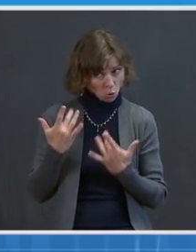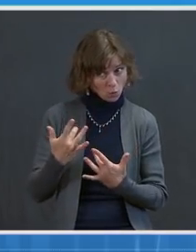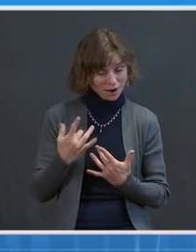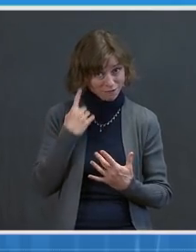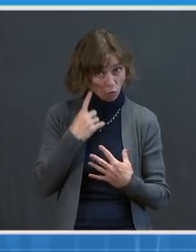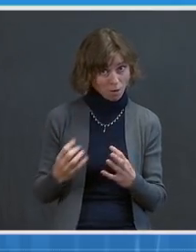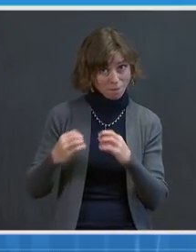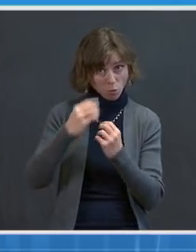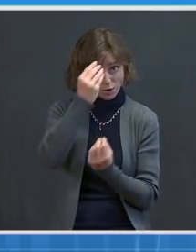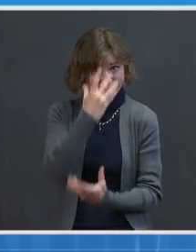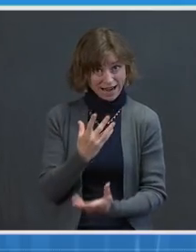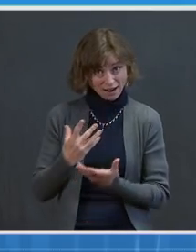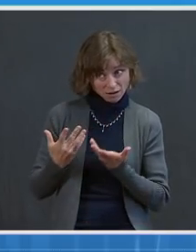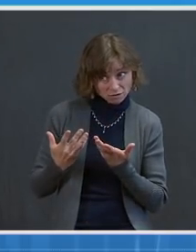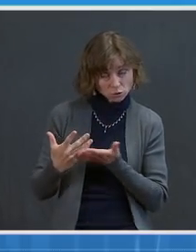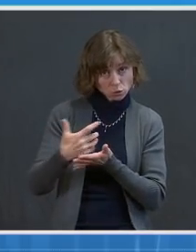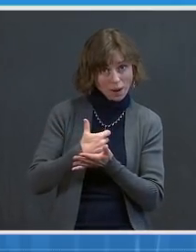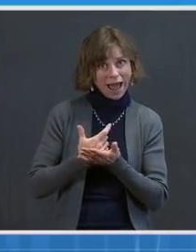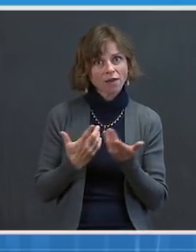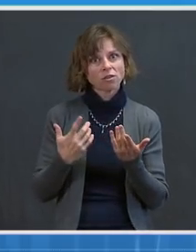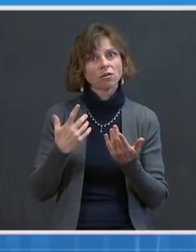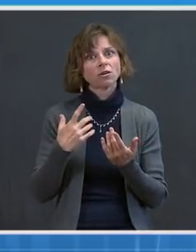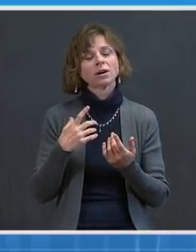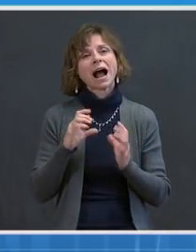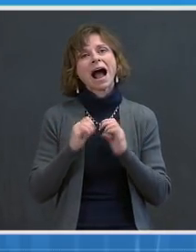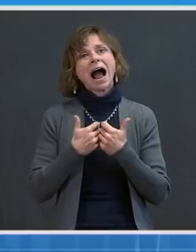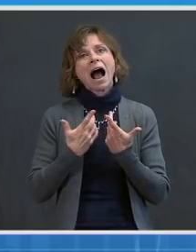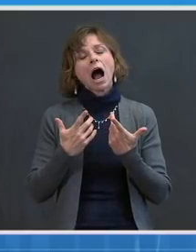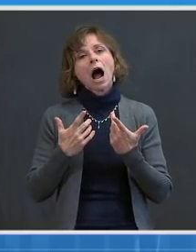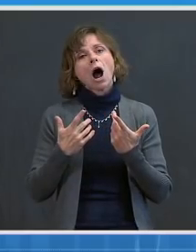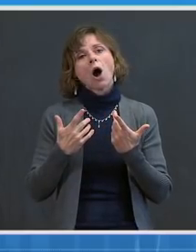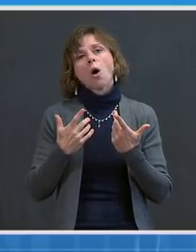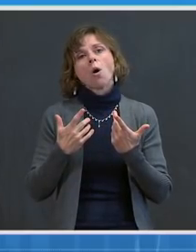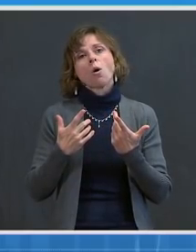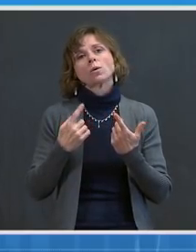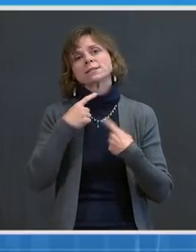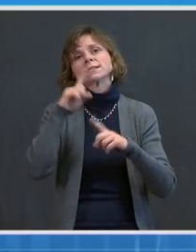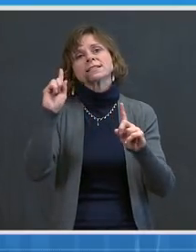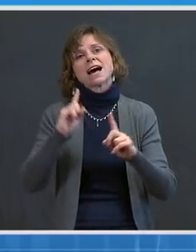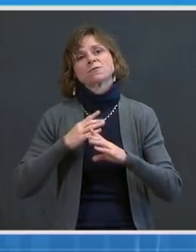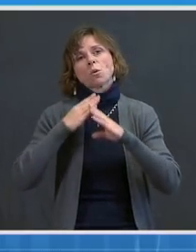how durable your protection is beyond three months. And so this is exactly among the reasons